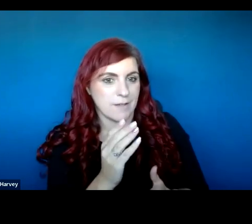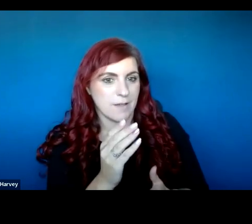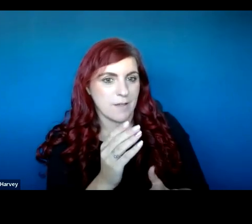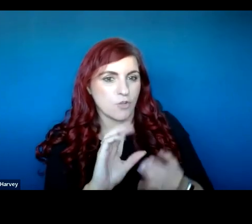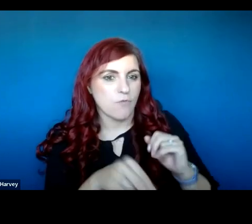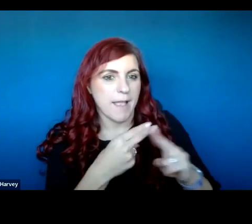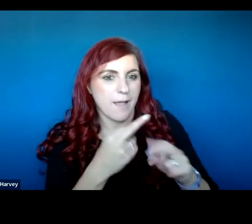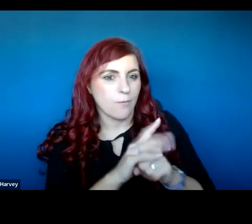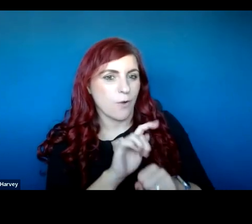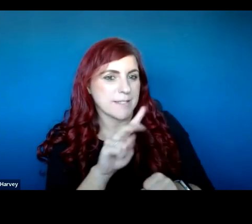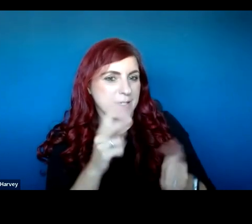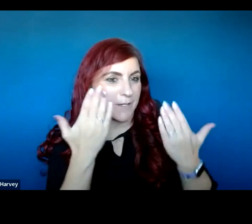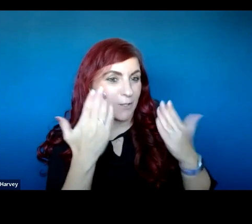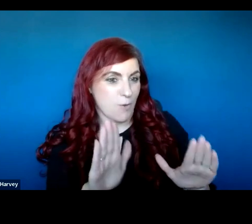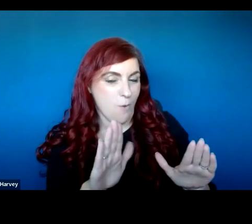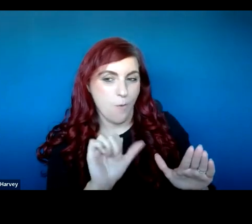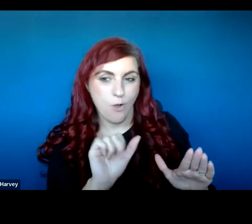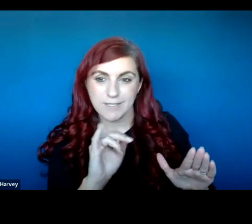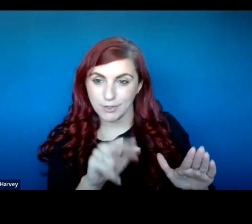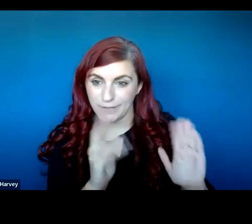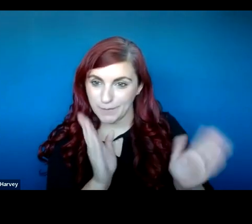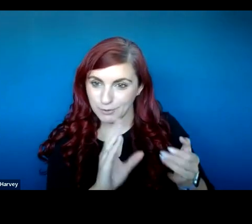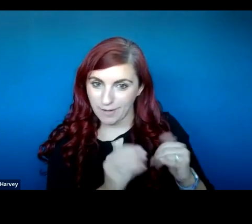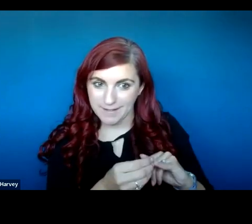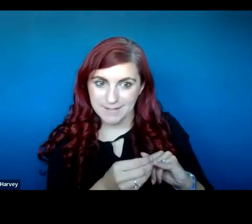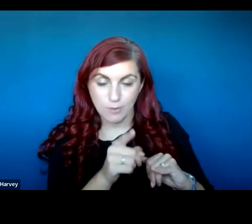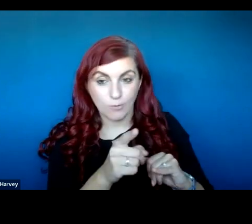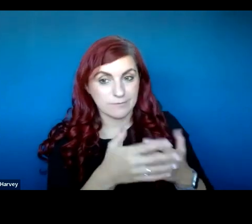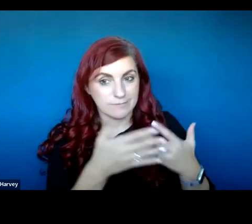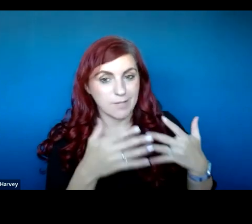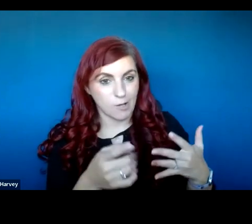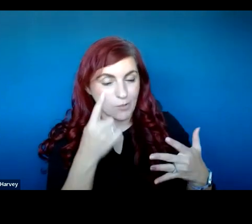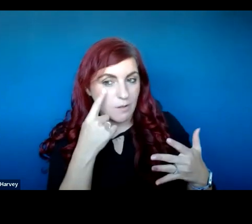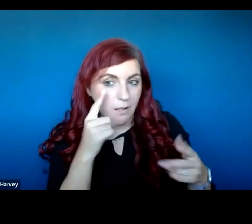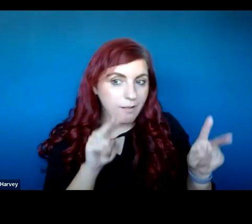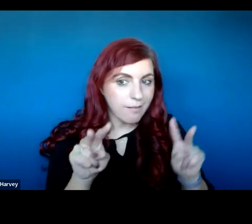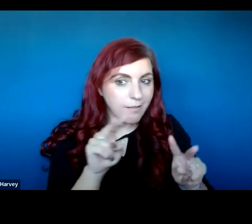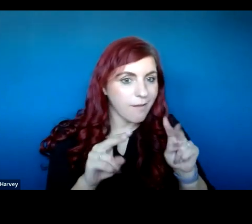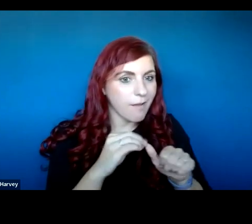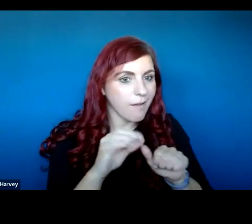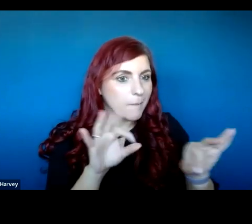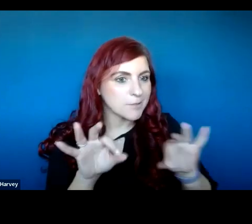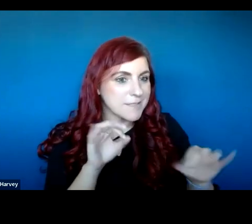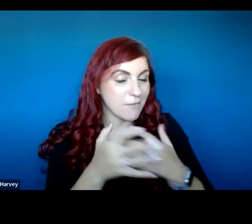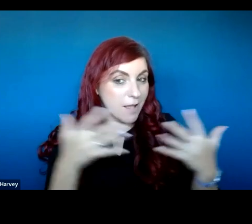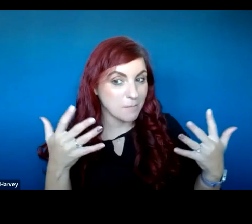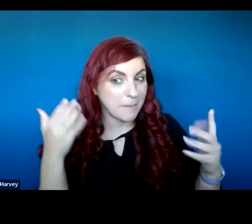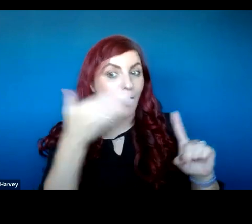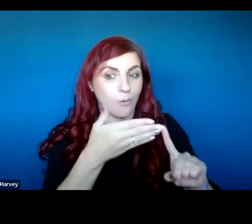TV show as well, so she's very much looking around and has lots of big goals I think.